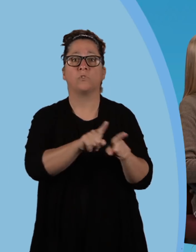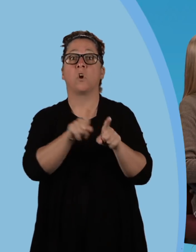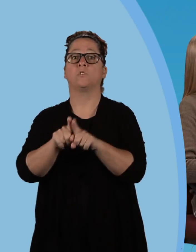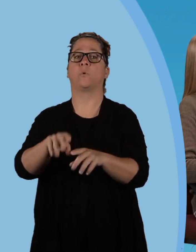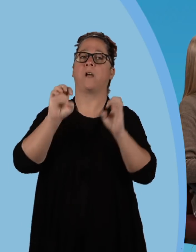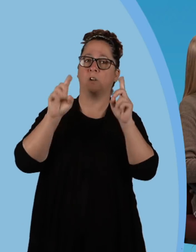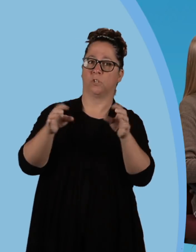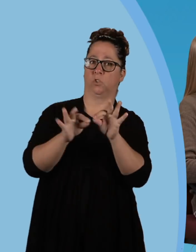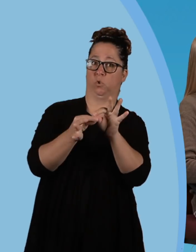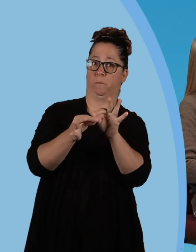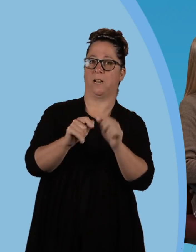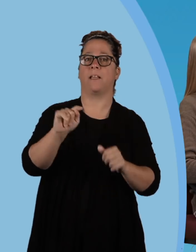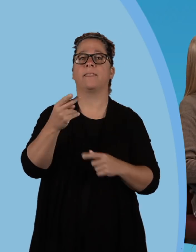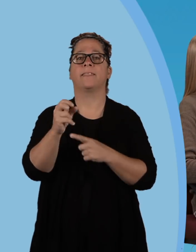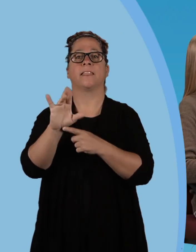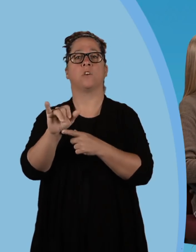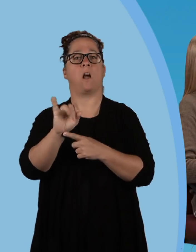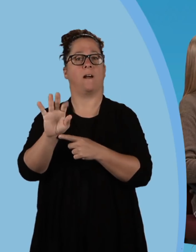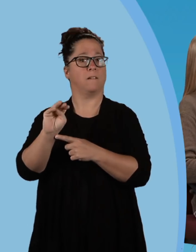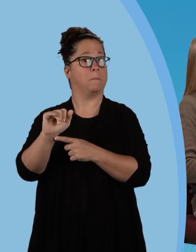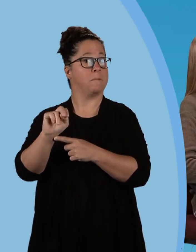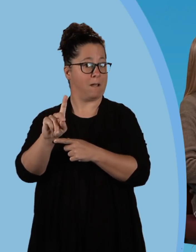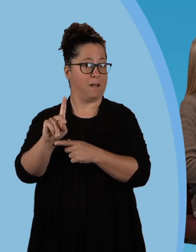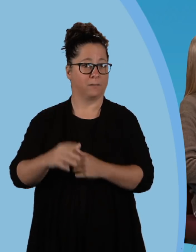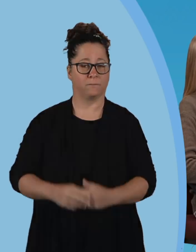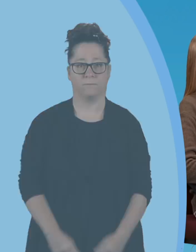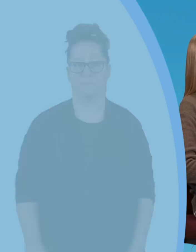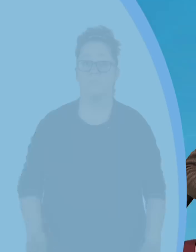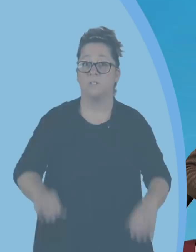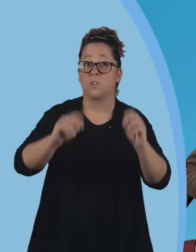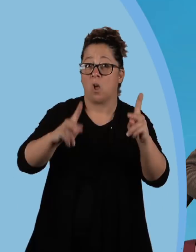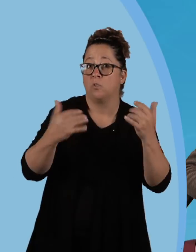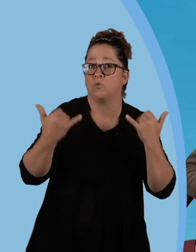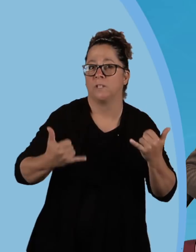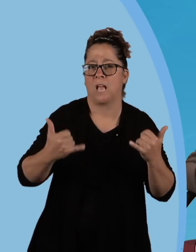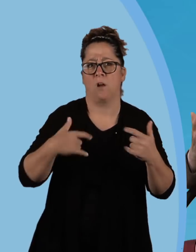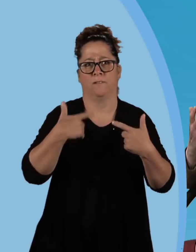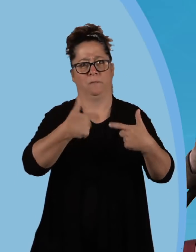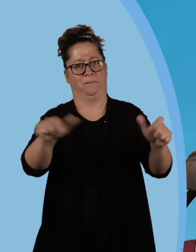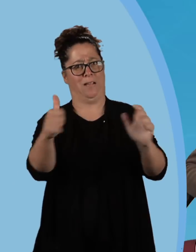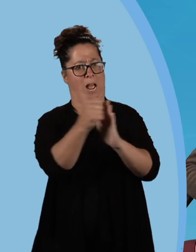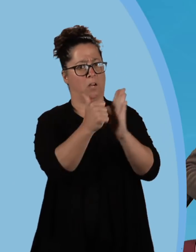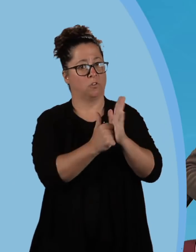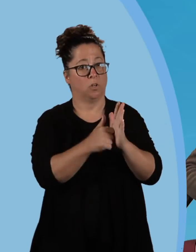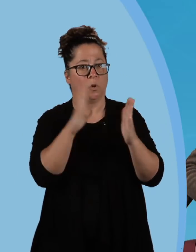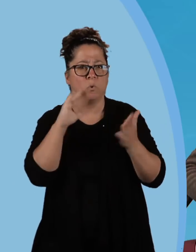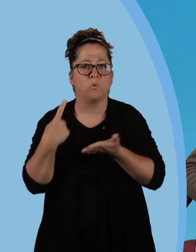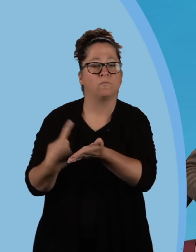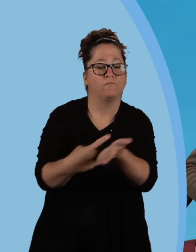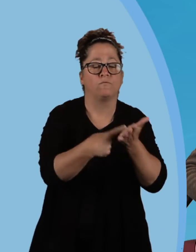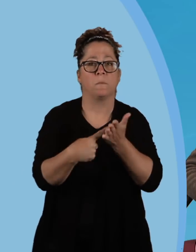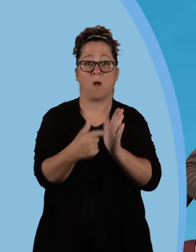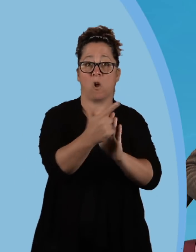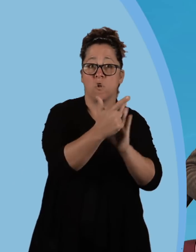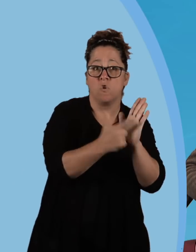and also educational interpreting and theory of mind. Okay, so today we have a pretty big agenda.